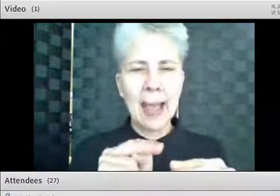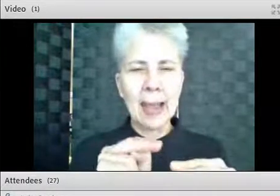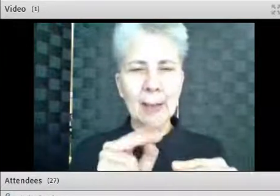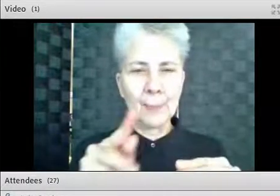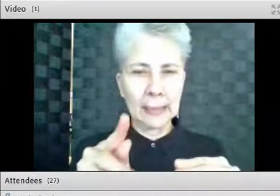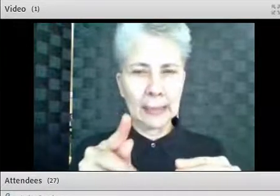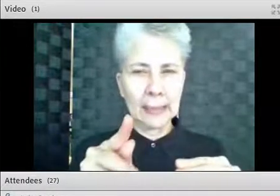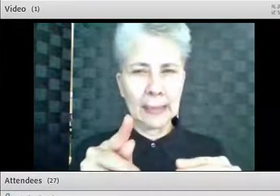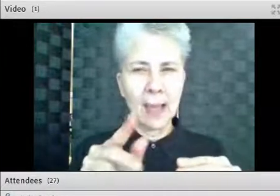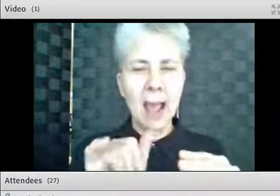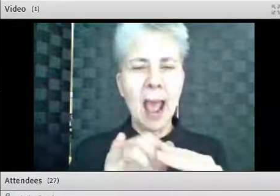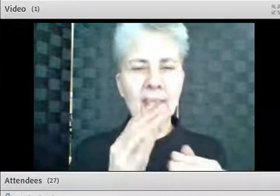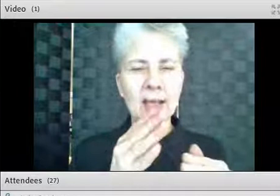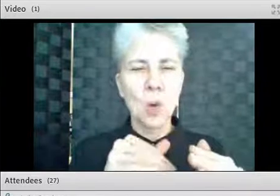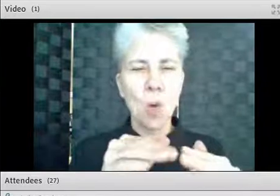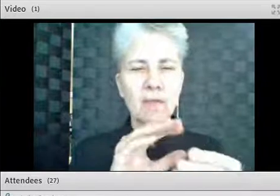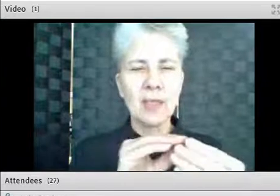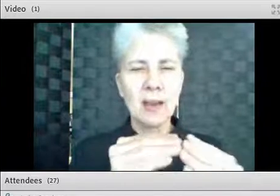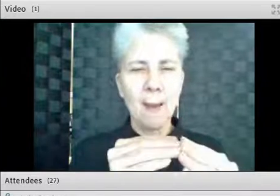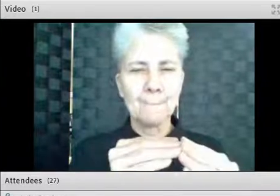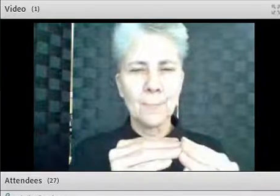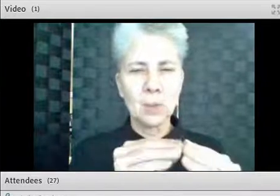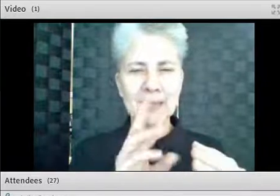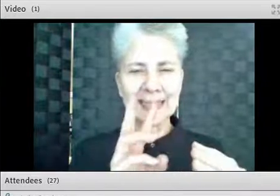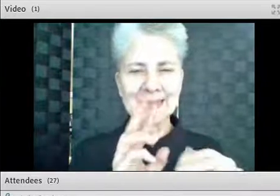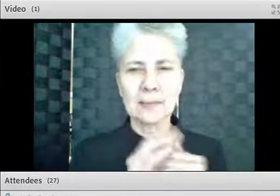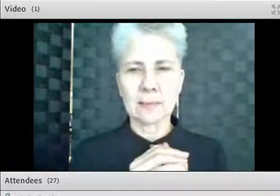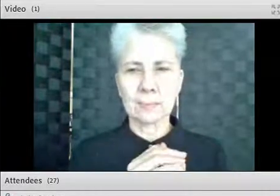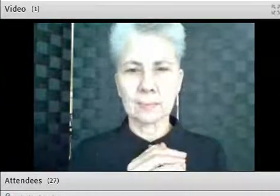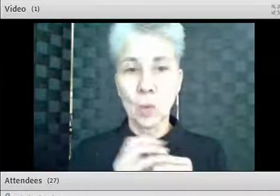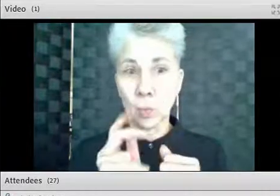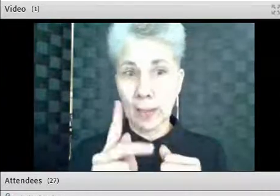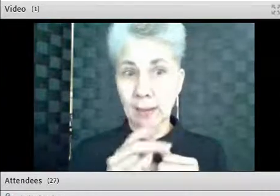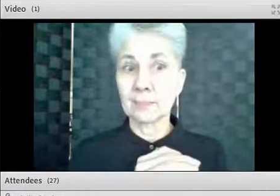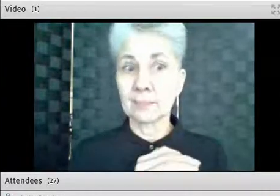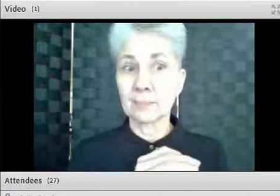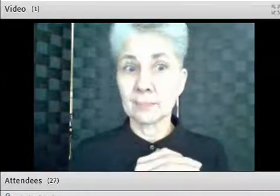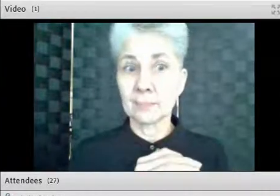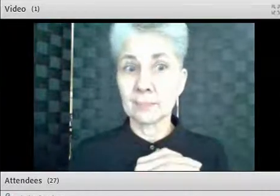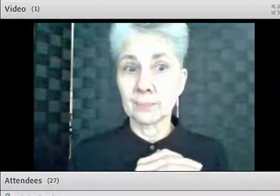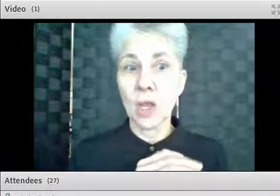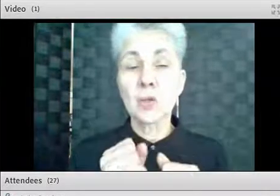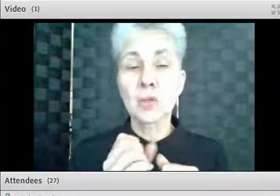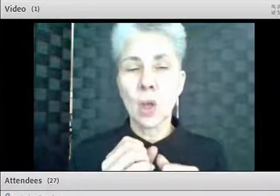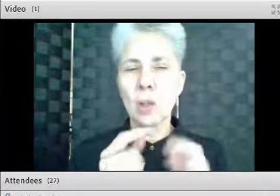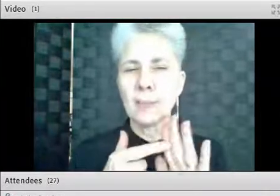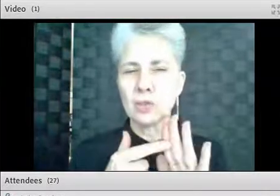which is over the number six, okay? So let me kind of move forward here,